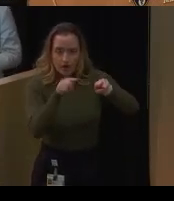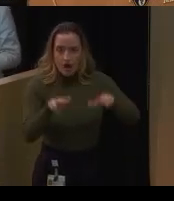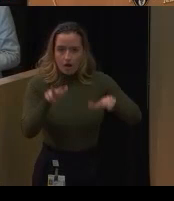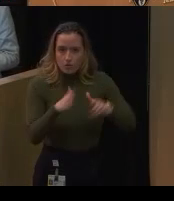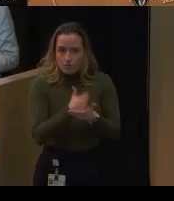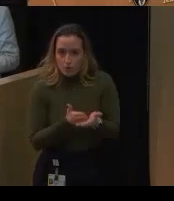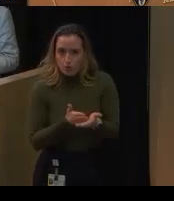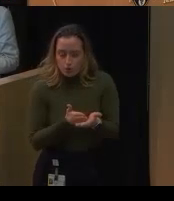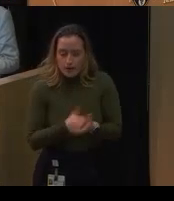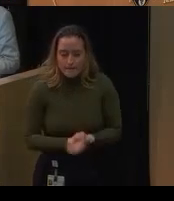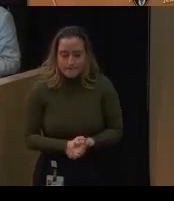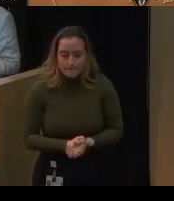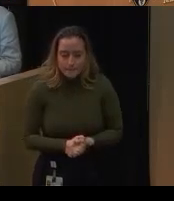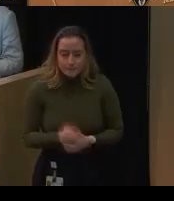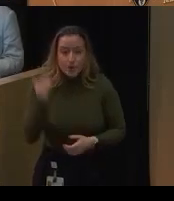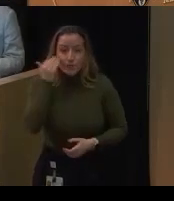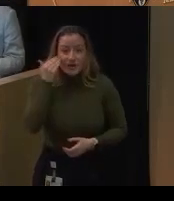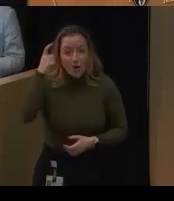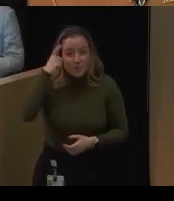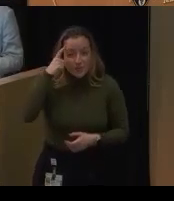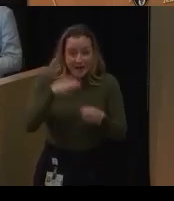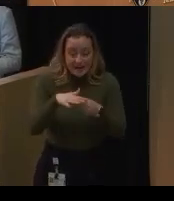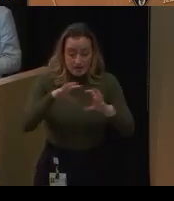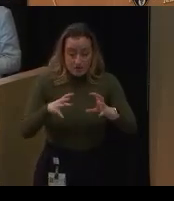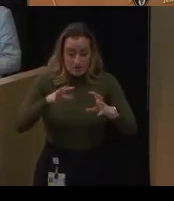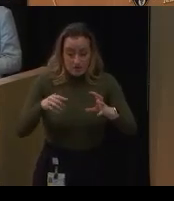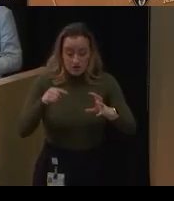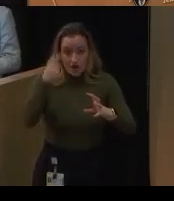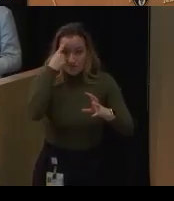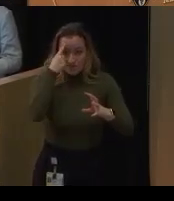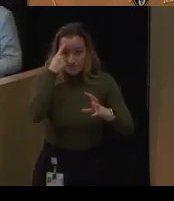brain region that we know is really important and critical for social information processing isn't